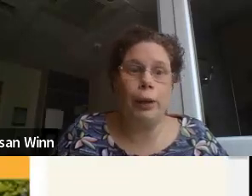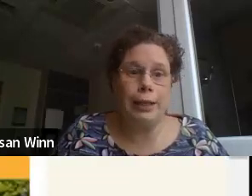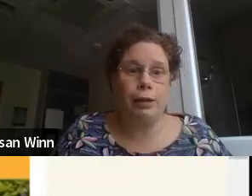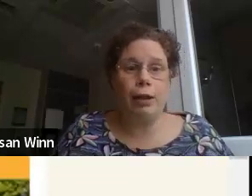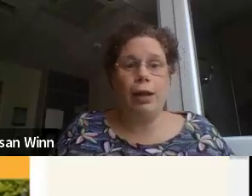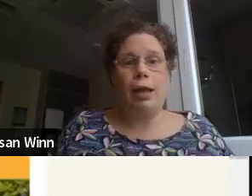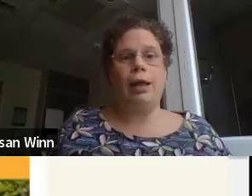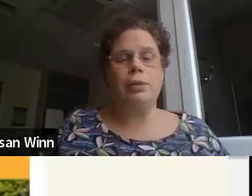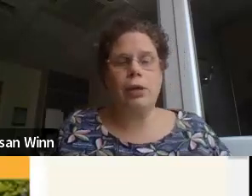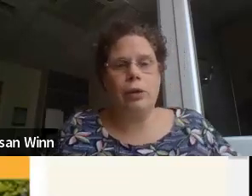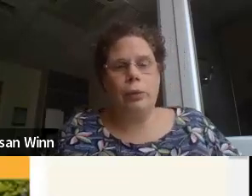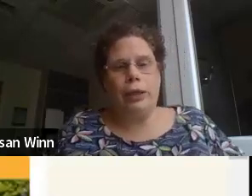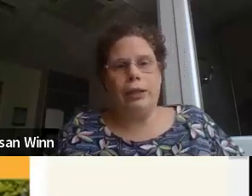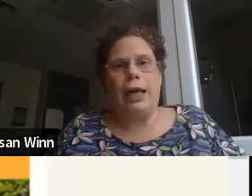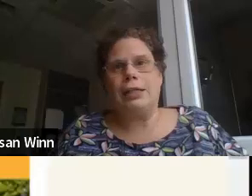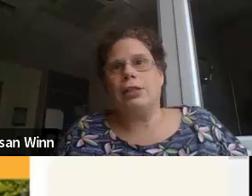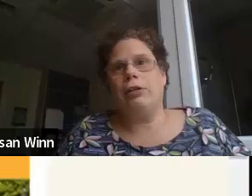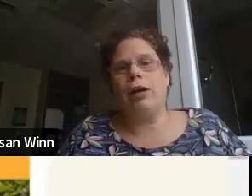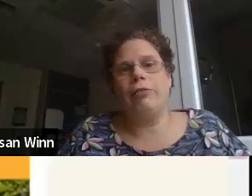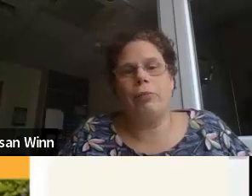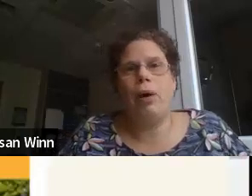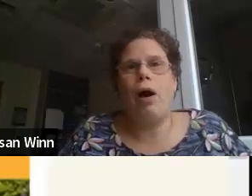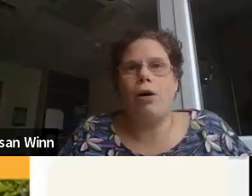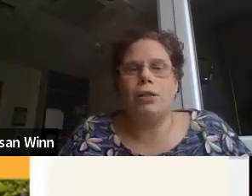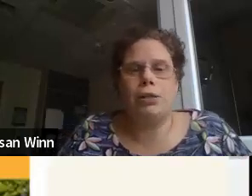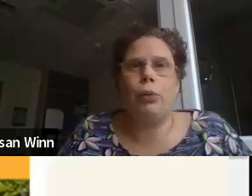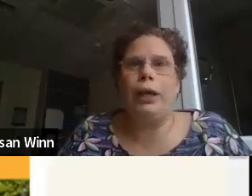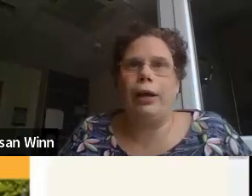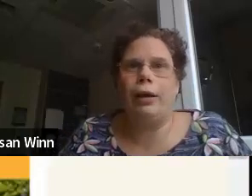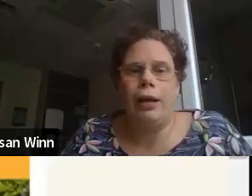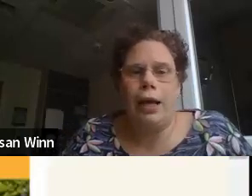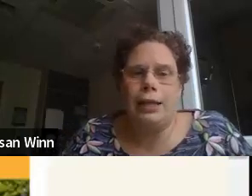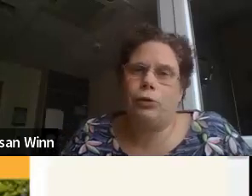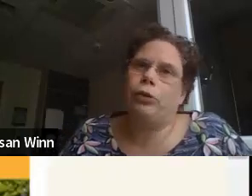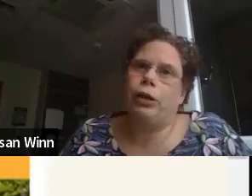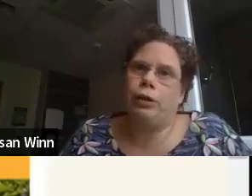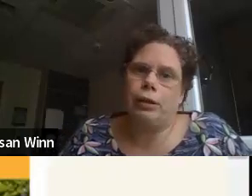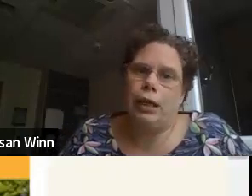up a little so that we can get to the relevant parts quicker as other